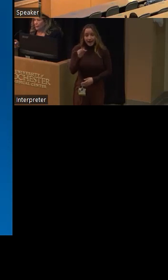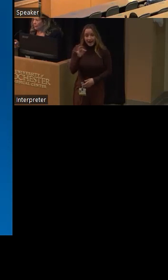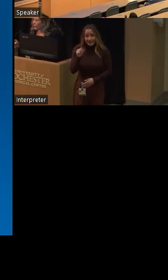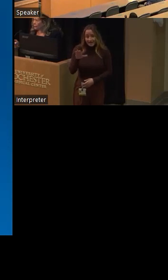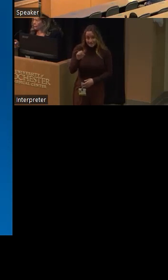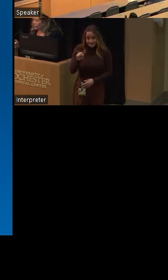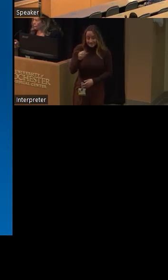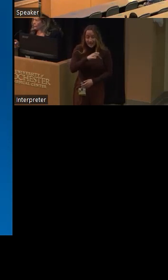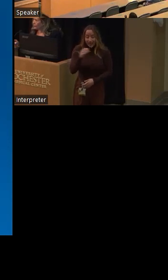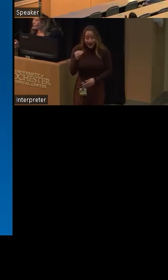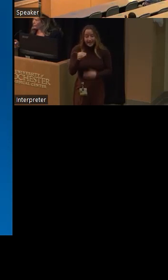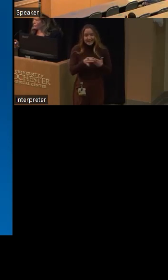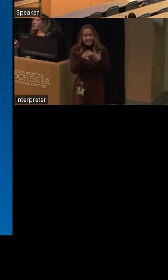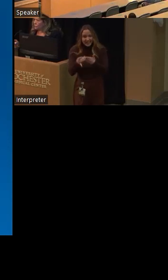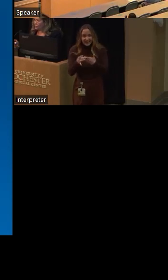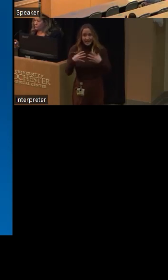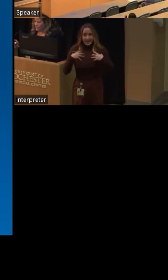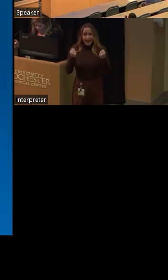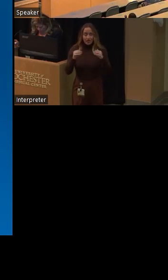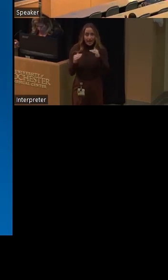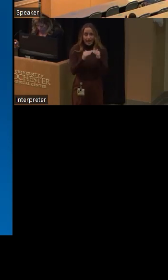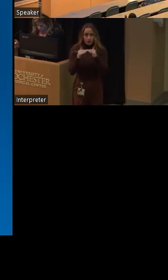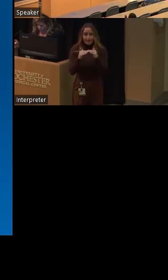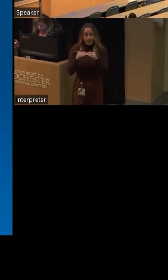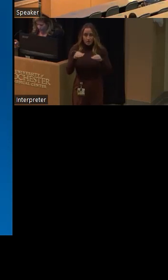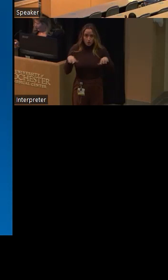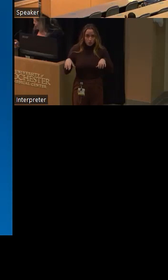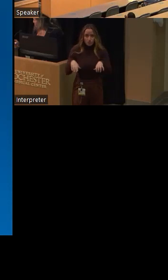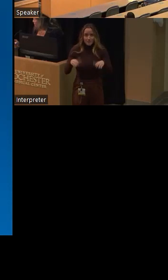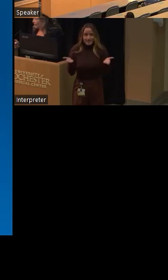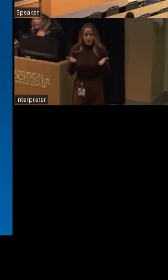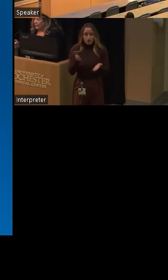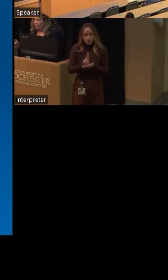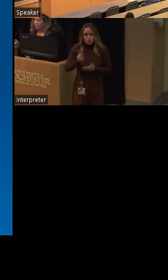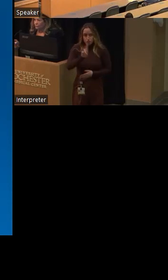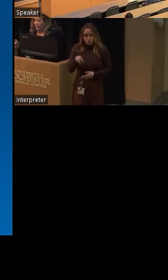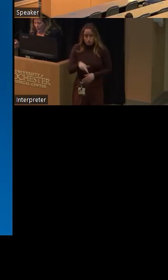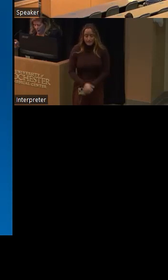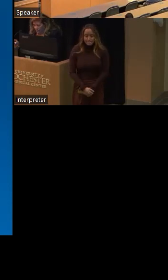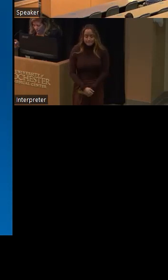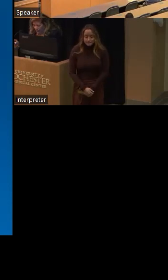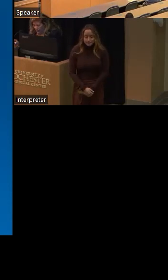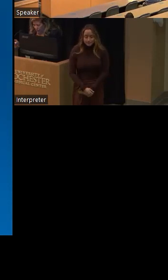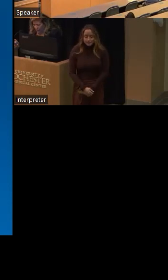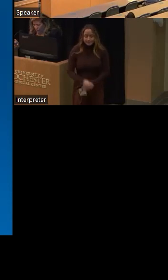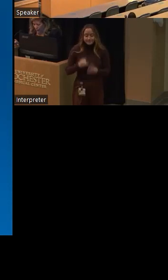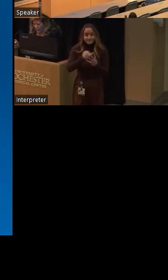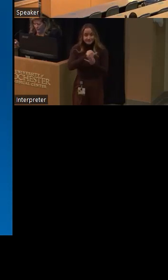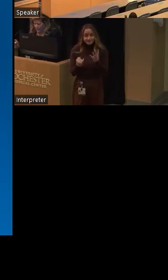in the health equity movement at URMC, and finally, on my right,